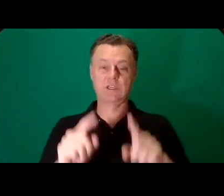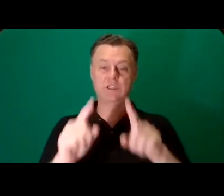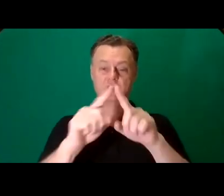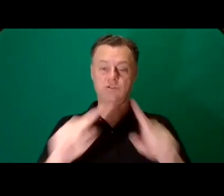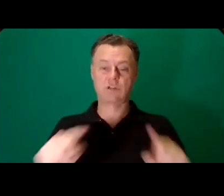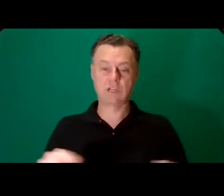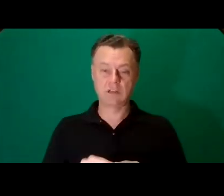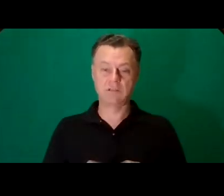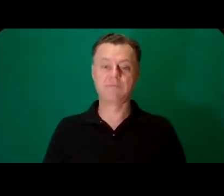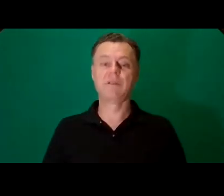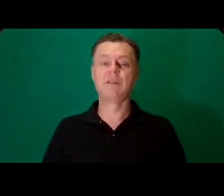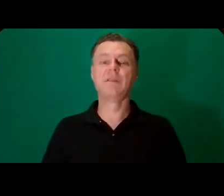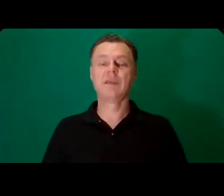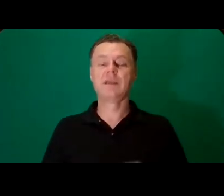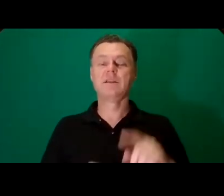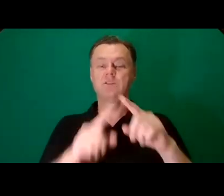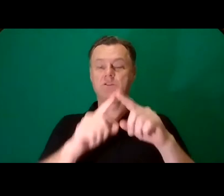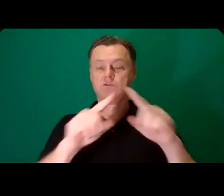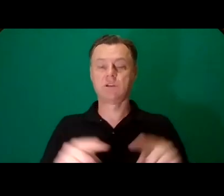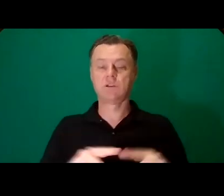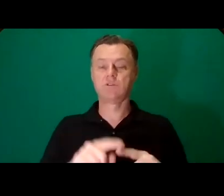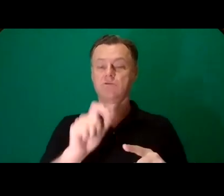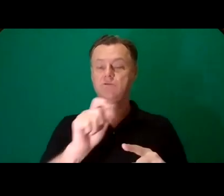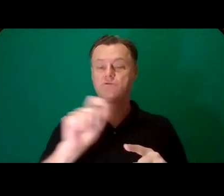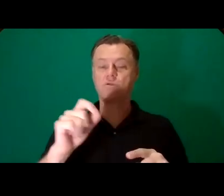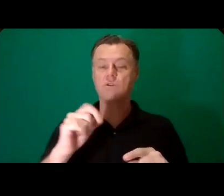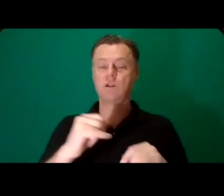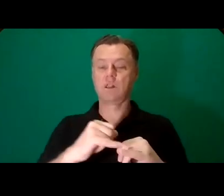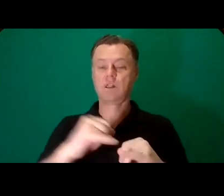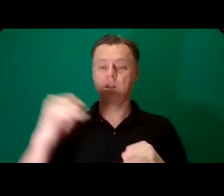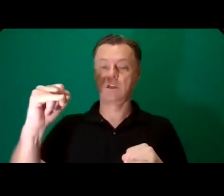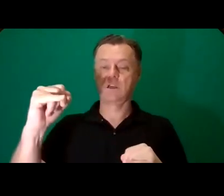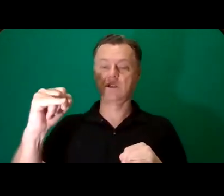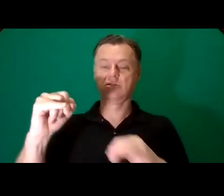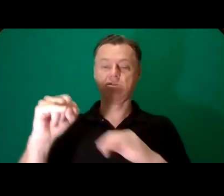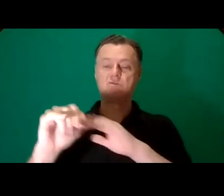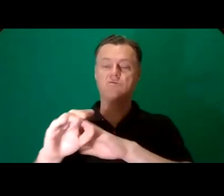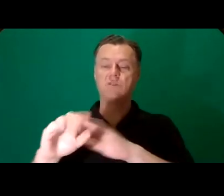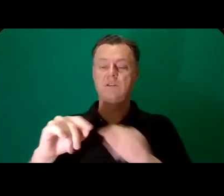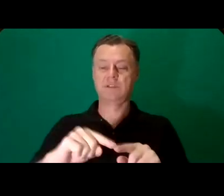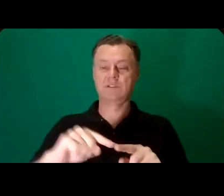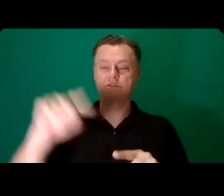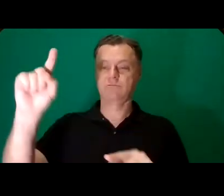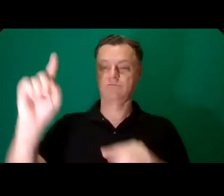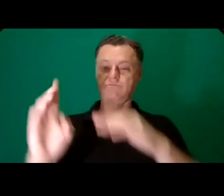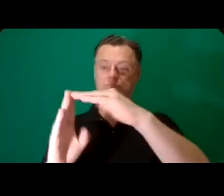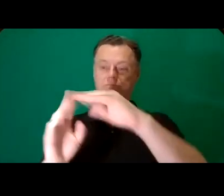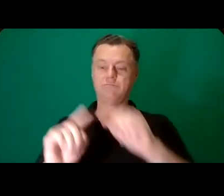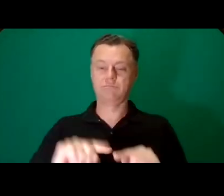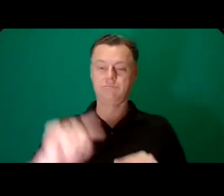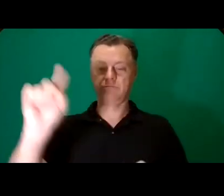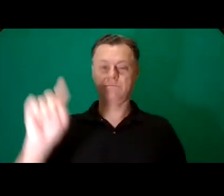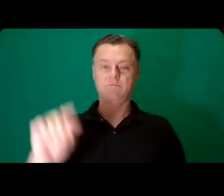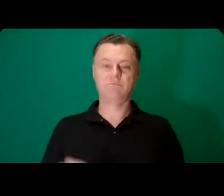the top of that triangle to the right top side of the page" and I just sat there thinking